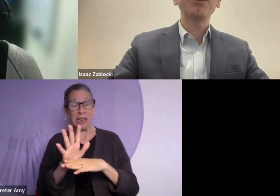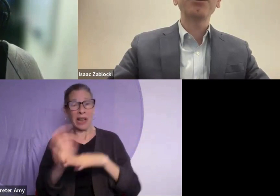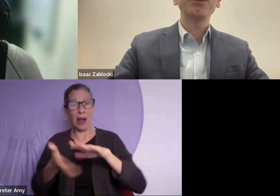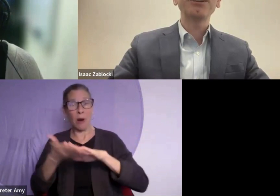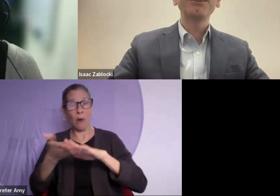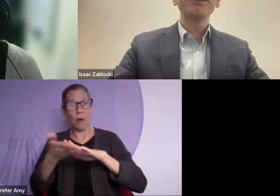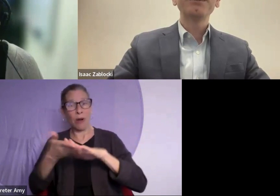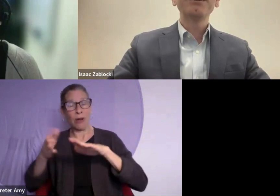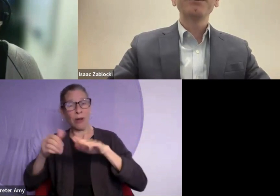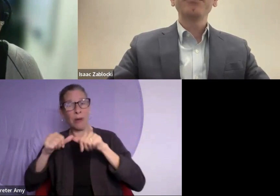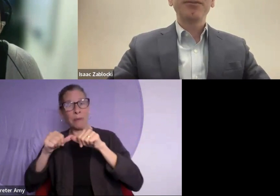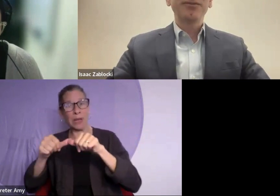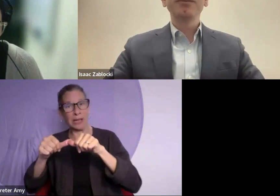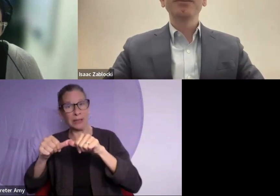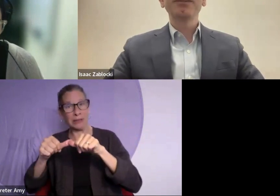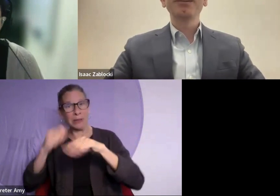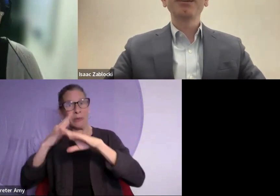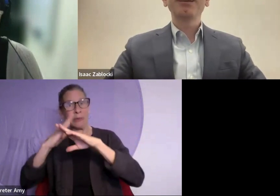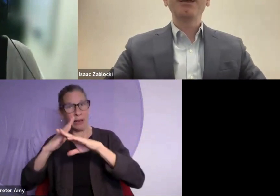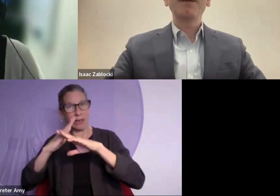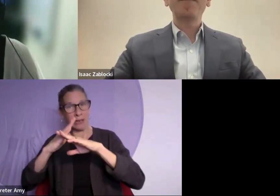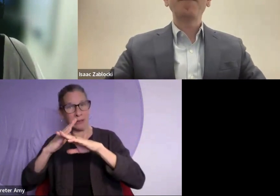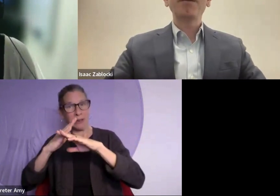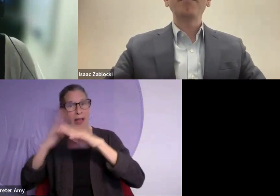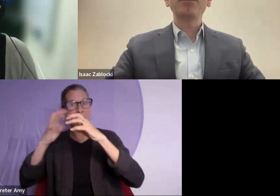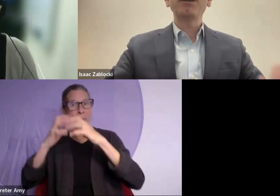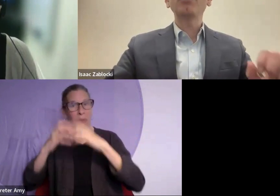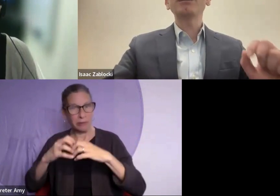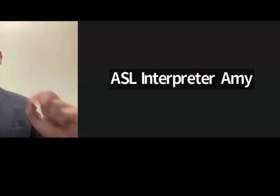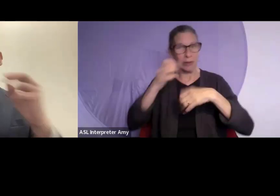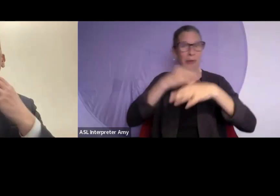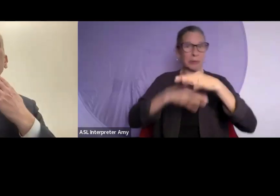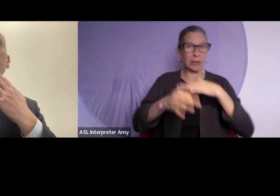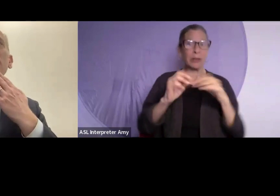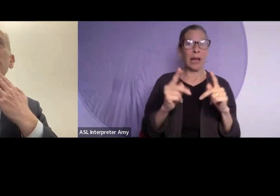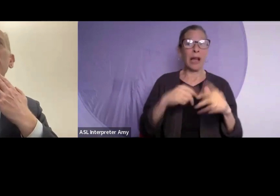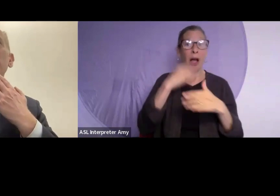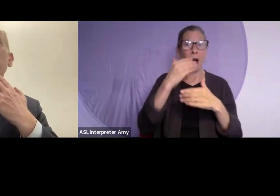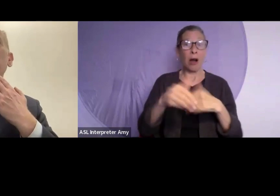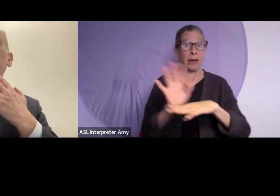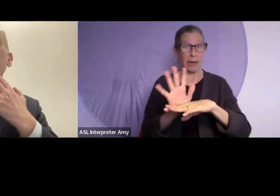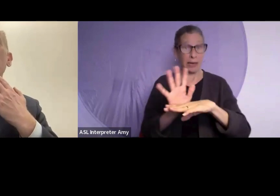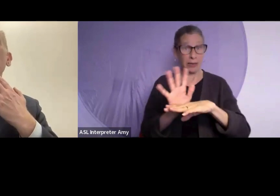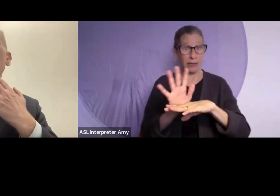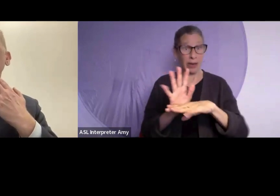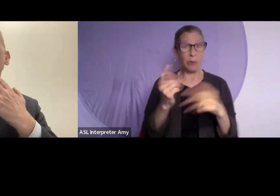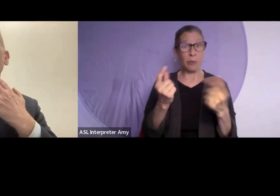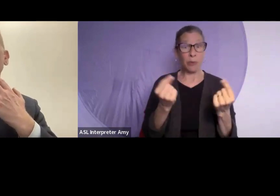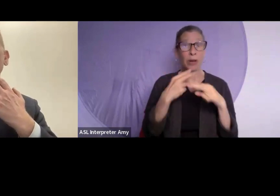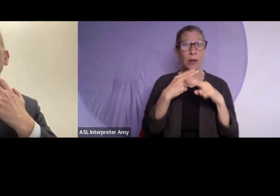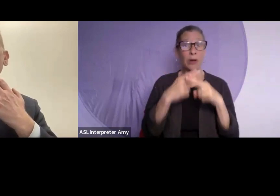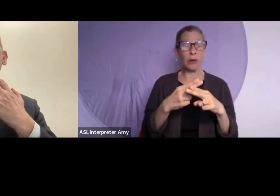screen. But our next film is called How much am I worth? This